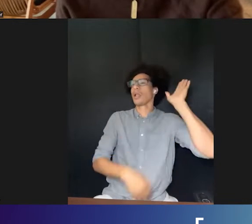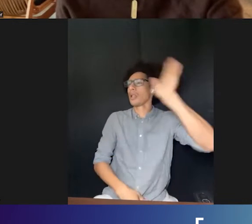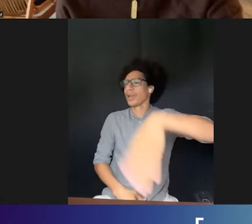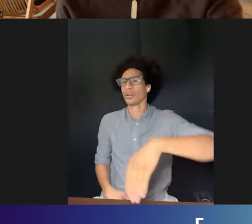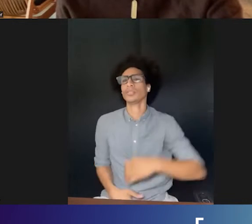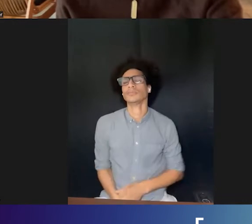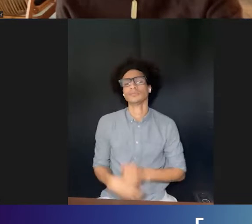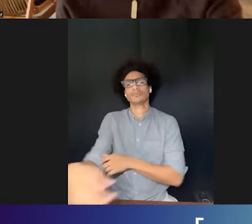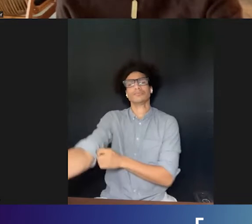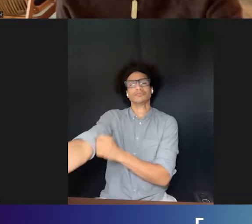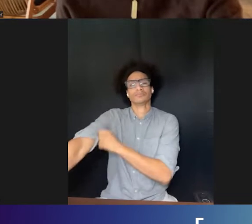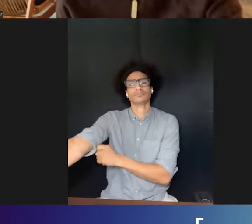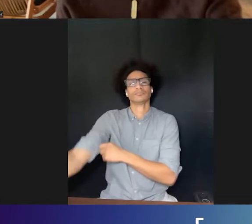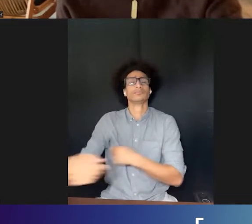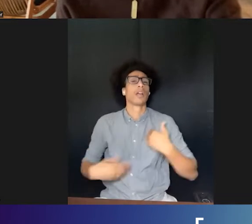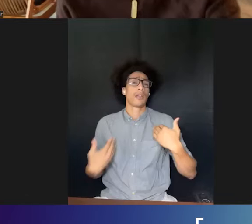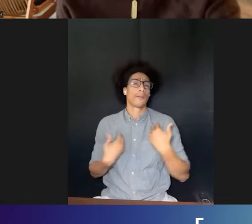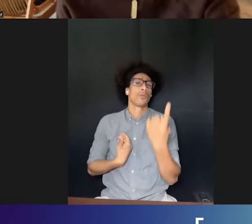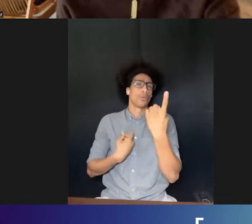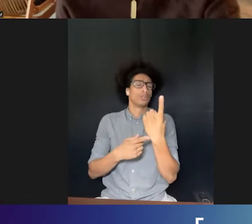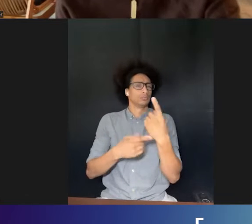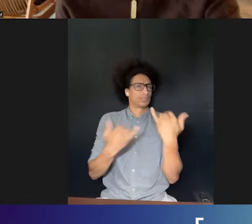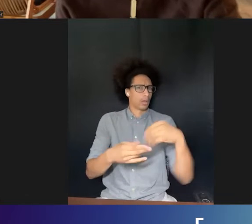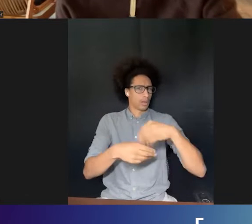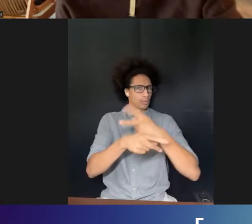It's. You know, has some soft money behind it.